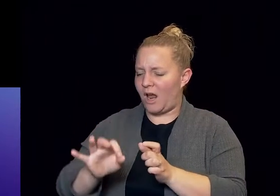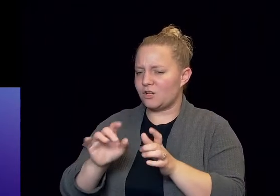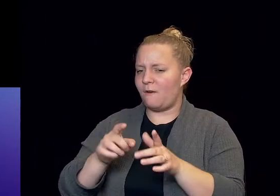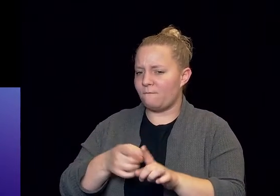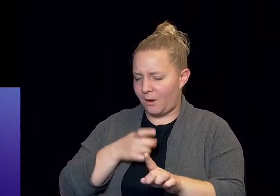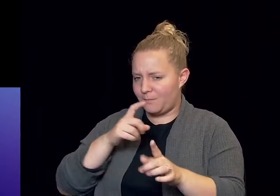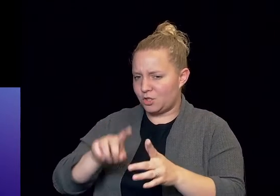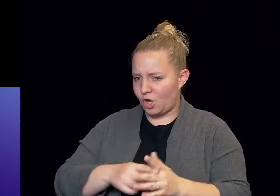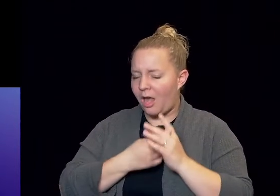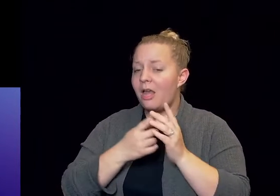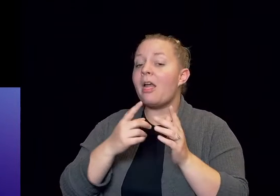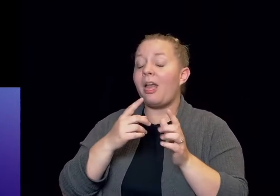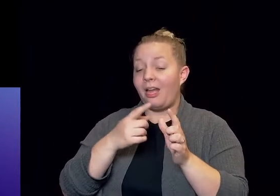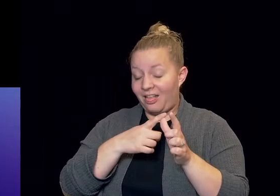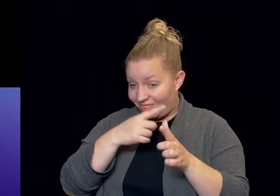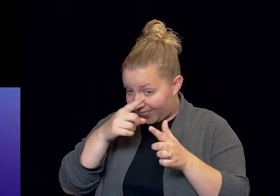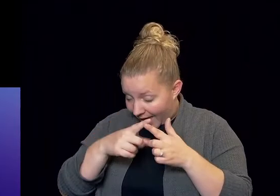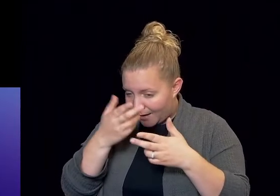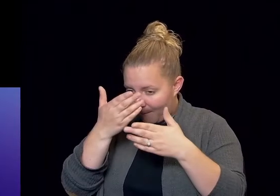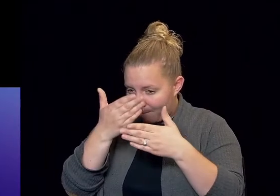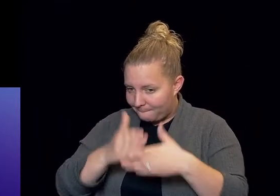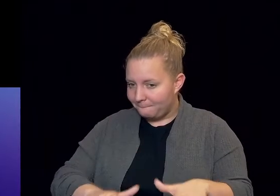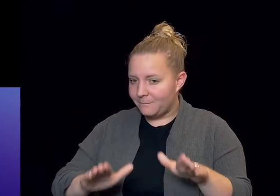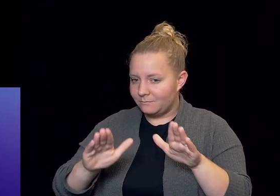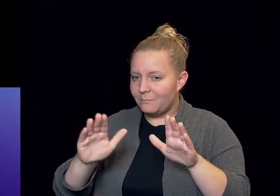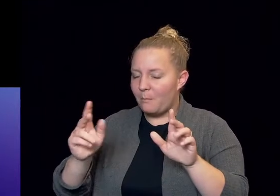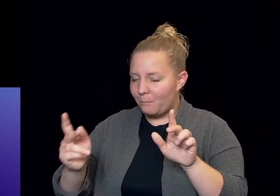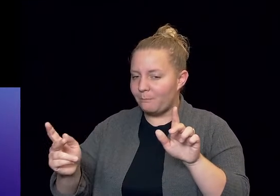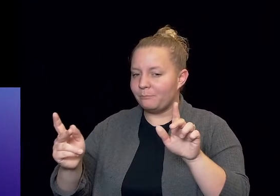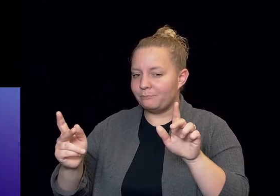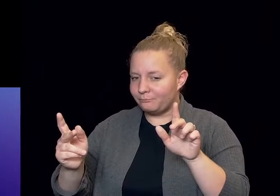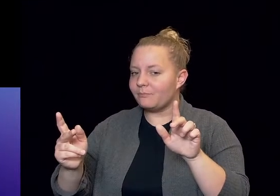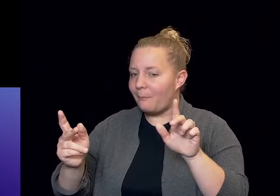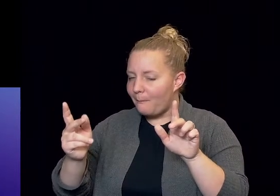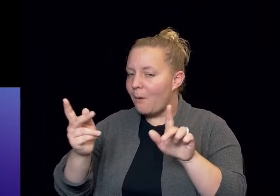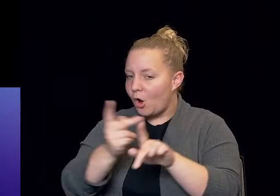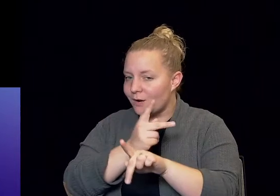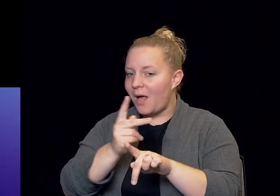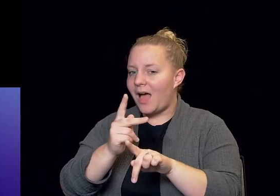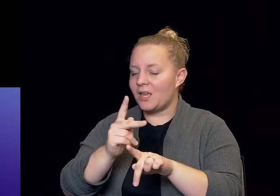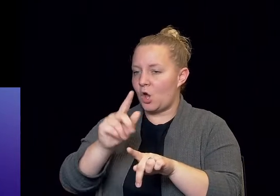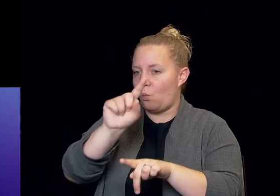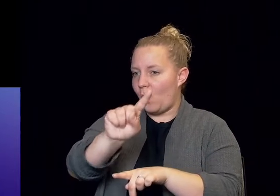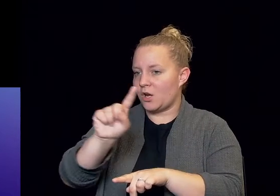I multiplied straight across to also end up with 1/4. Also, notice that I did not lose my negative